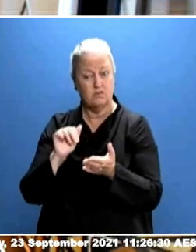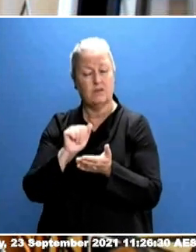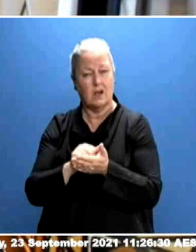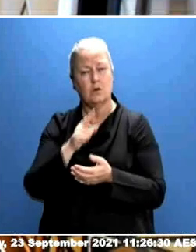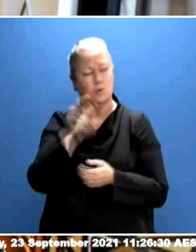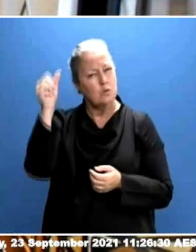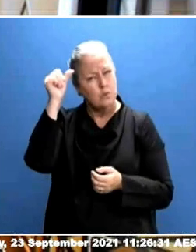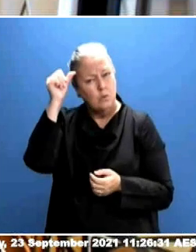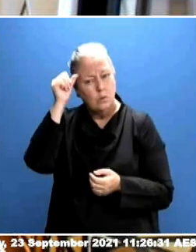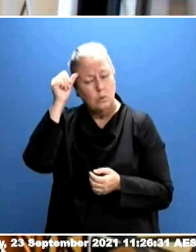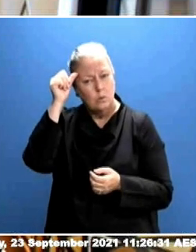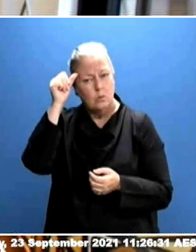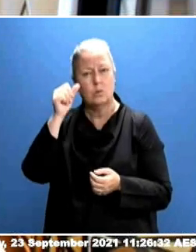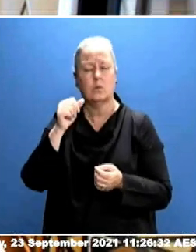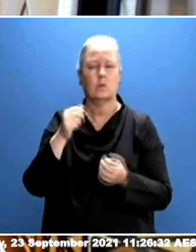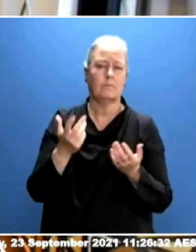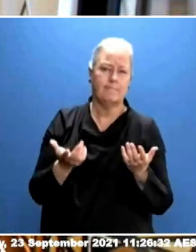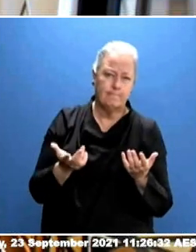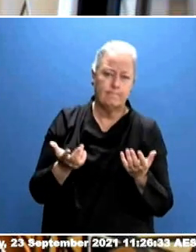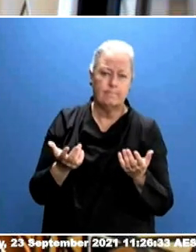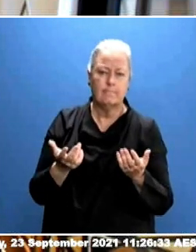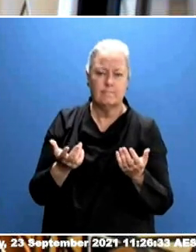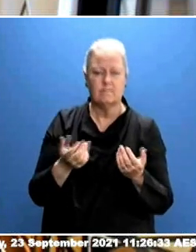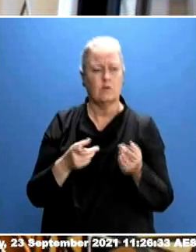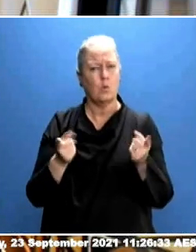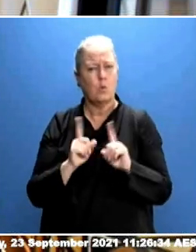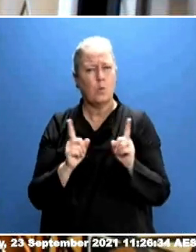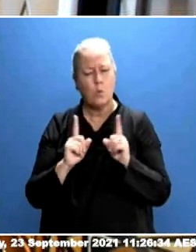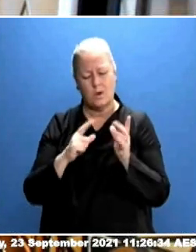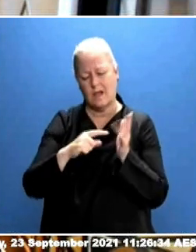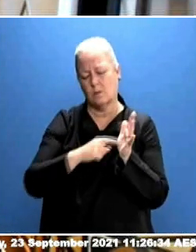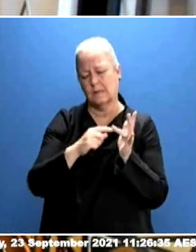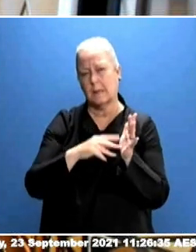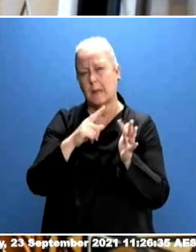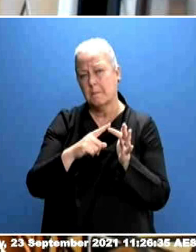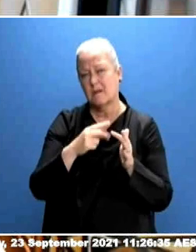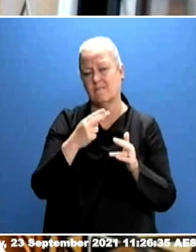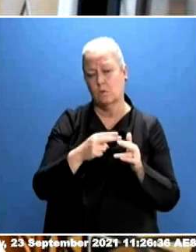on the outcomes for each child over a period of time,